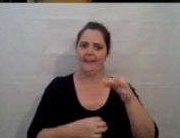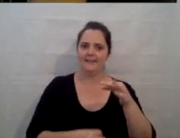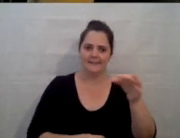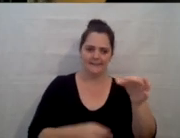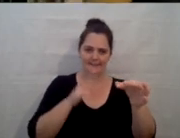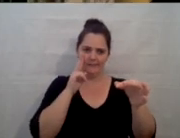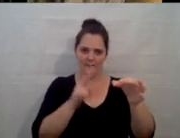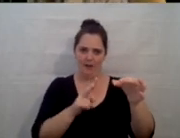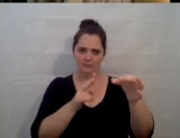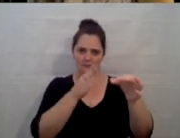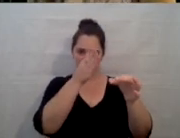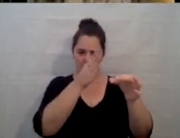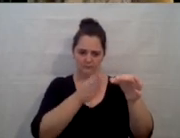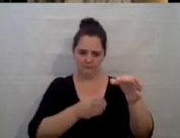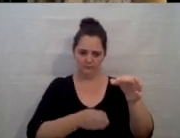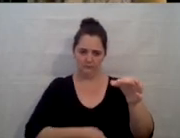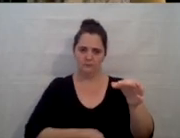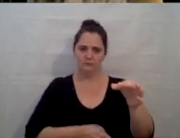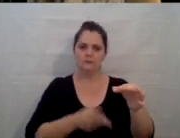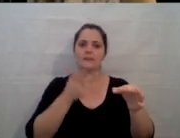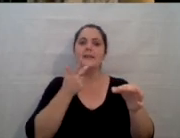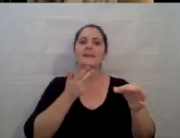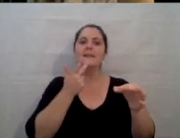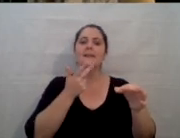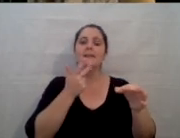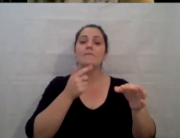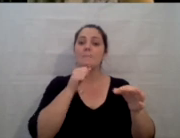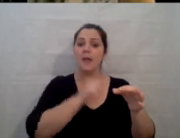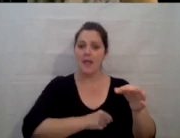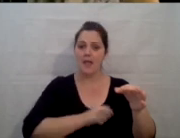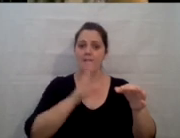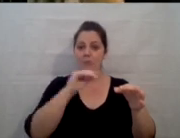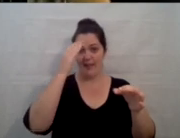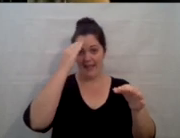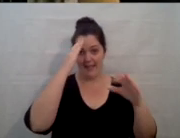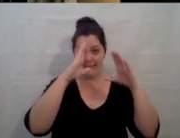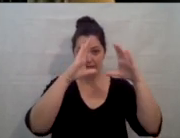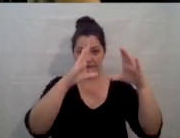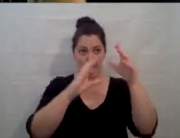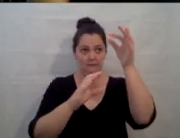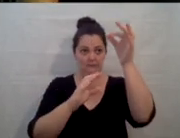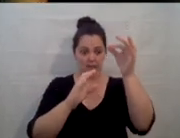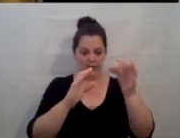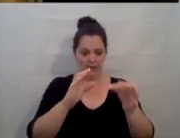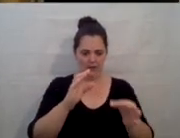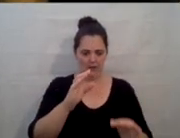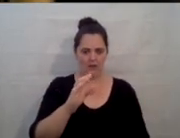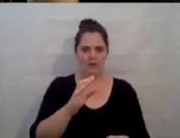I could say in Atticus, if I come straight down from the centre of his head all the way down – where does that meet the cleft of his buttocks?